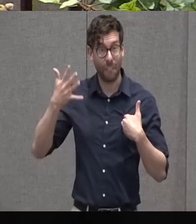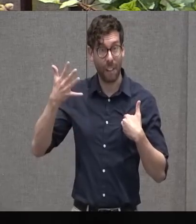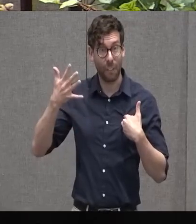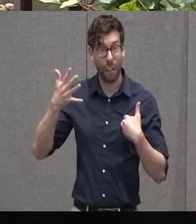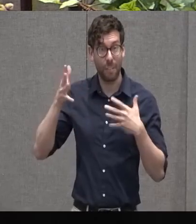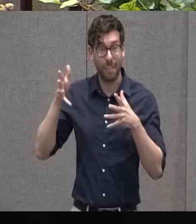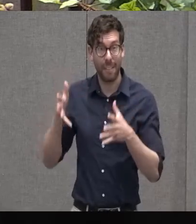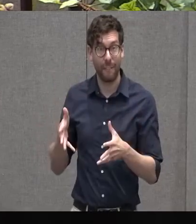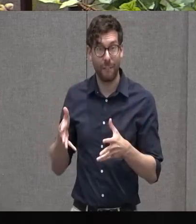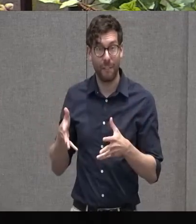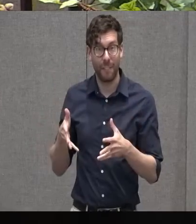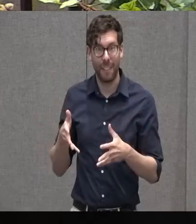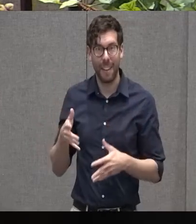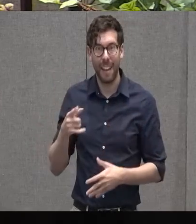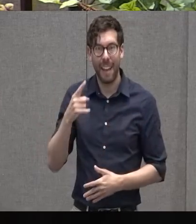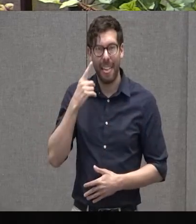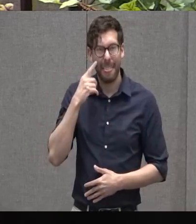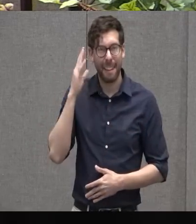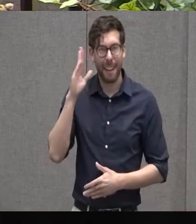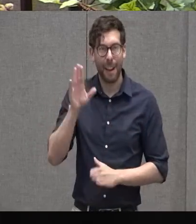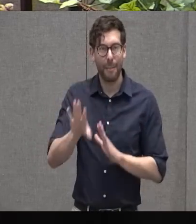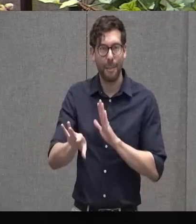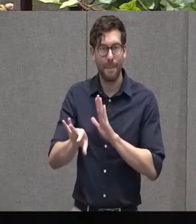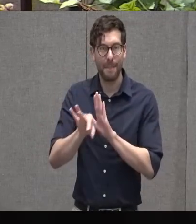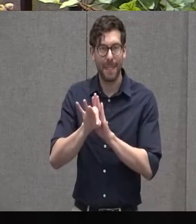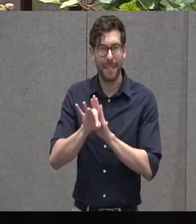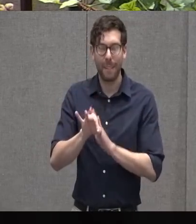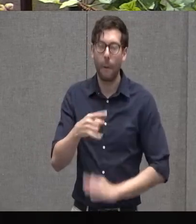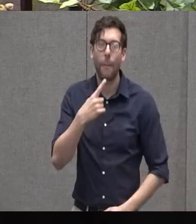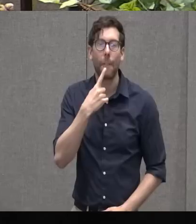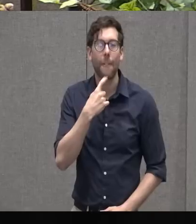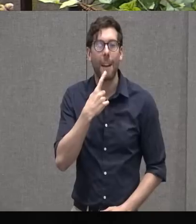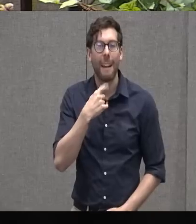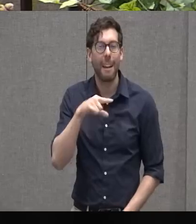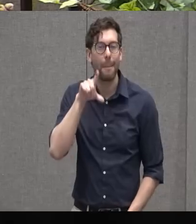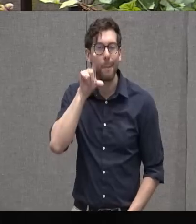I think I'm going to pick this red bird, $5 and I have $5.